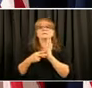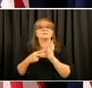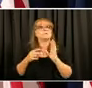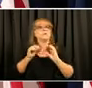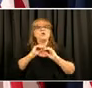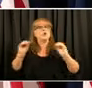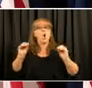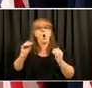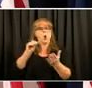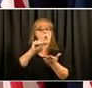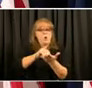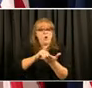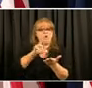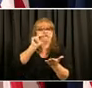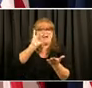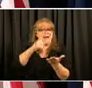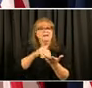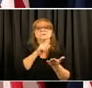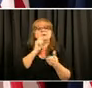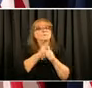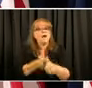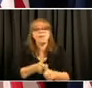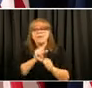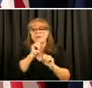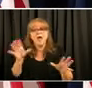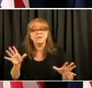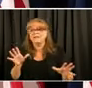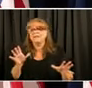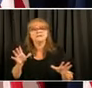the virus doesn't mean you won't have it a month later or two months later but at that point in